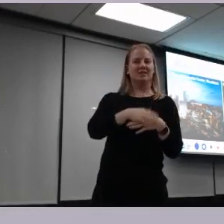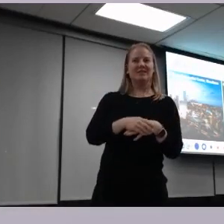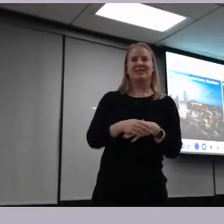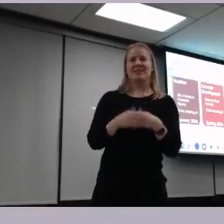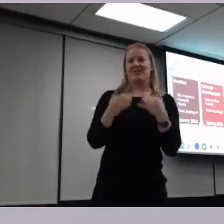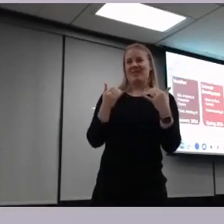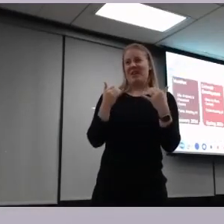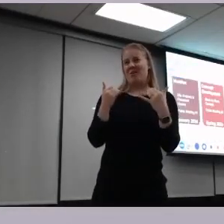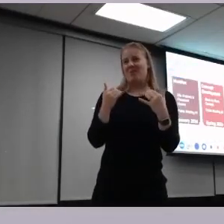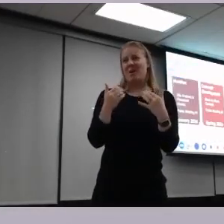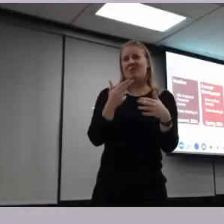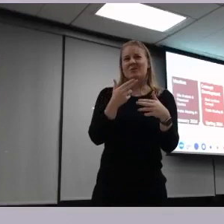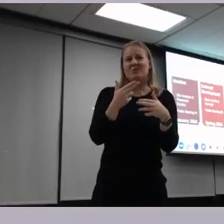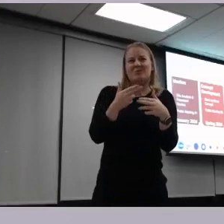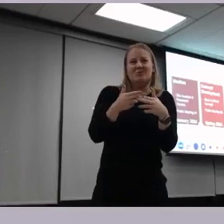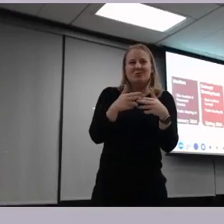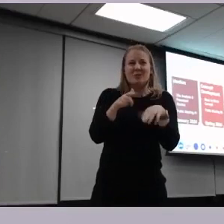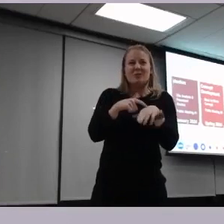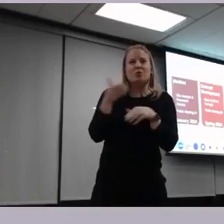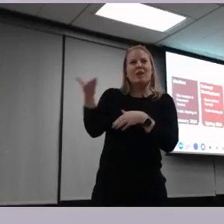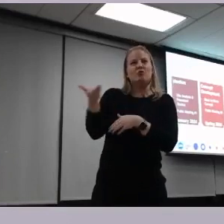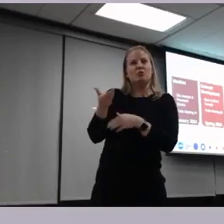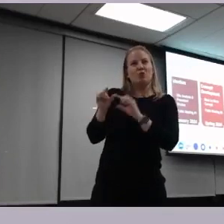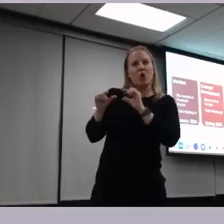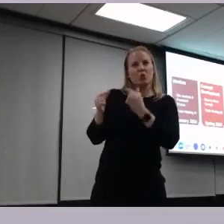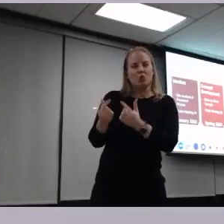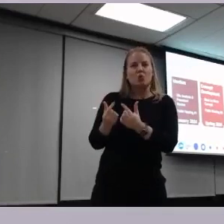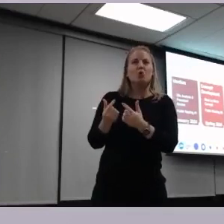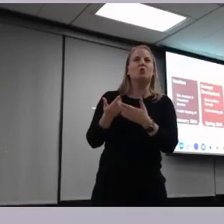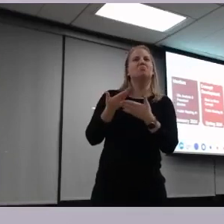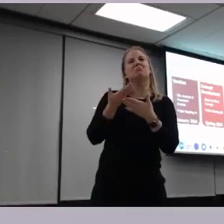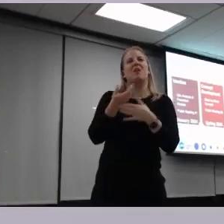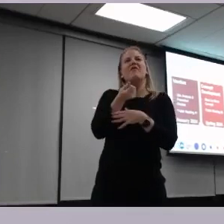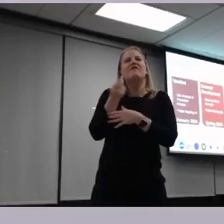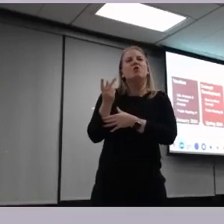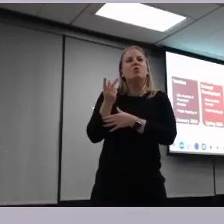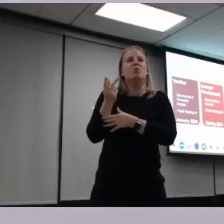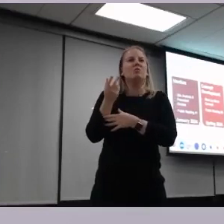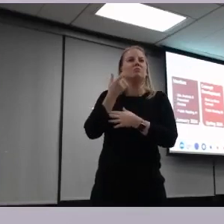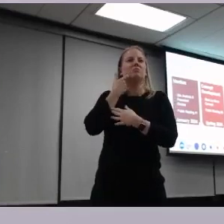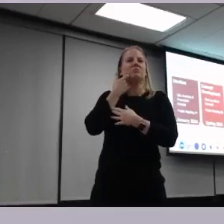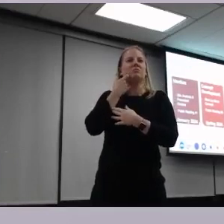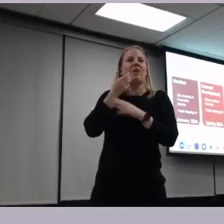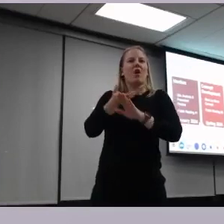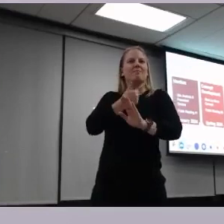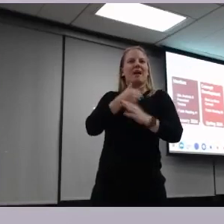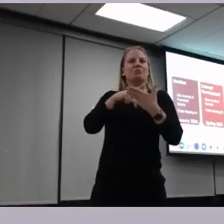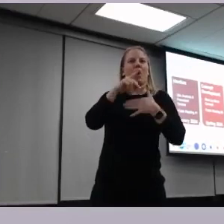introduce, say, design group and a small sampling of our projects. We have almost 35 years